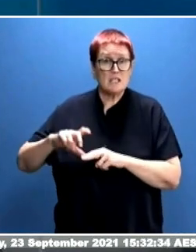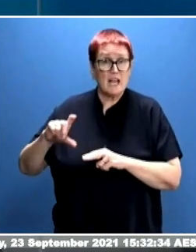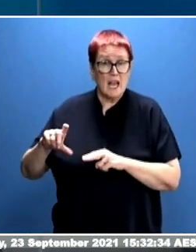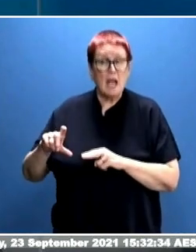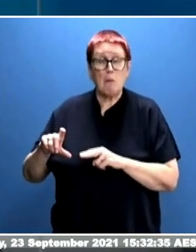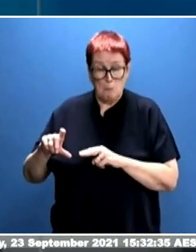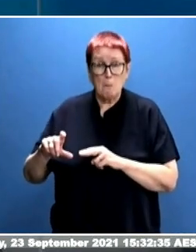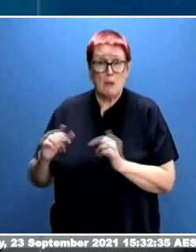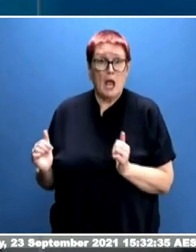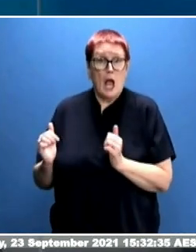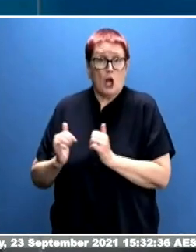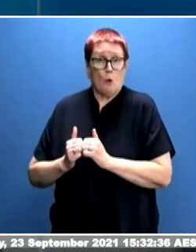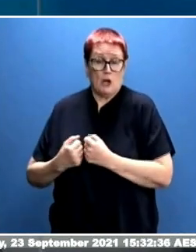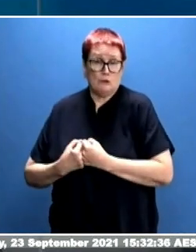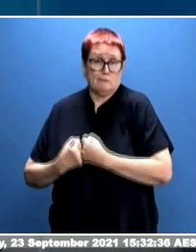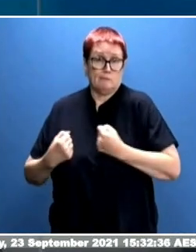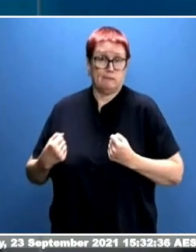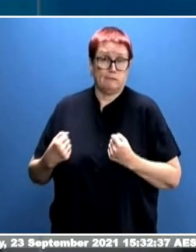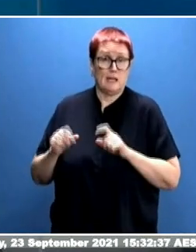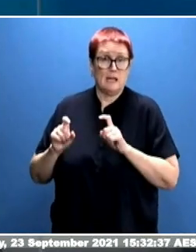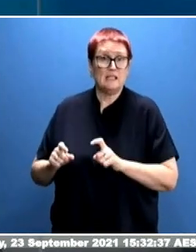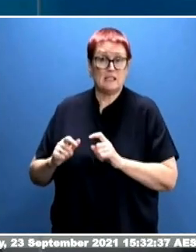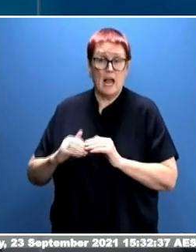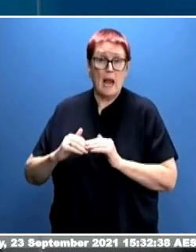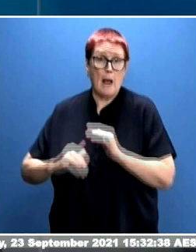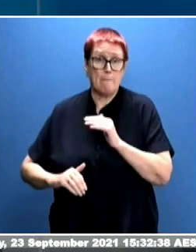her foster carer well beyond 18.